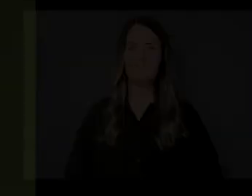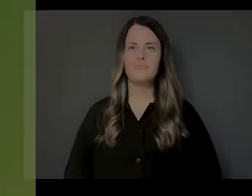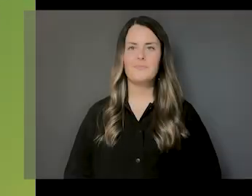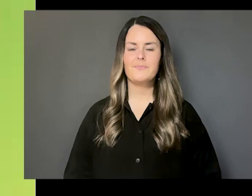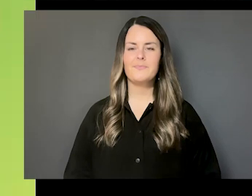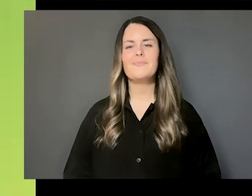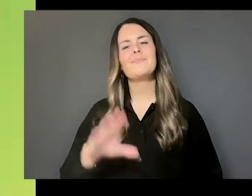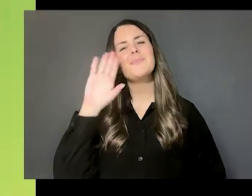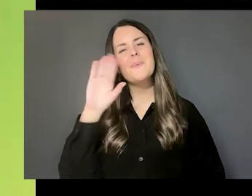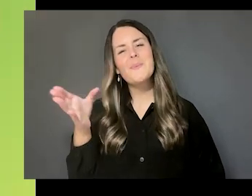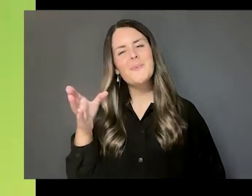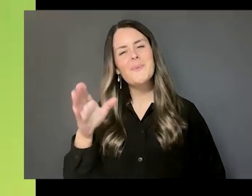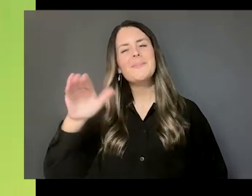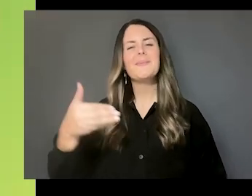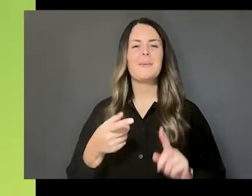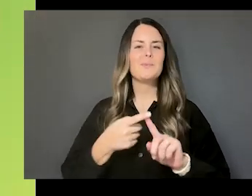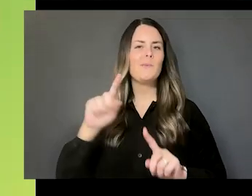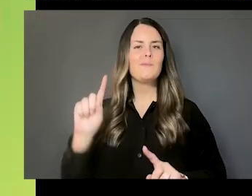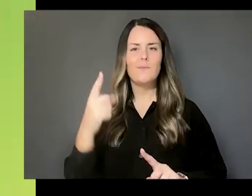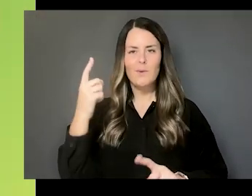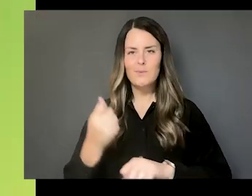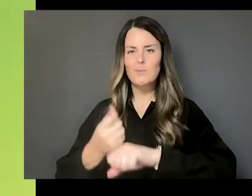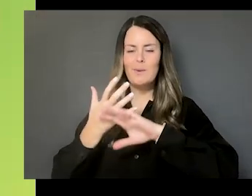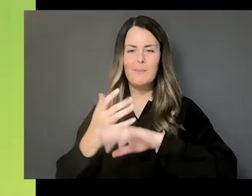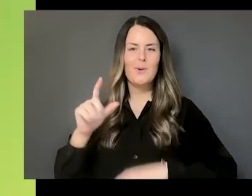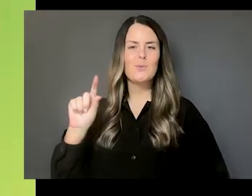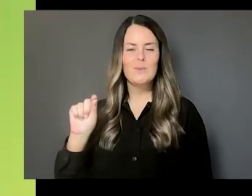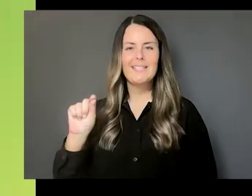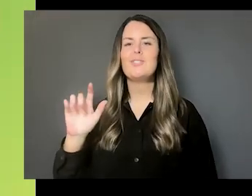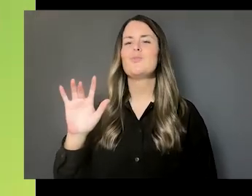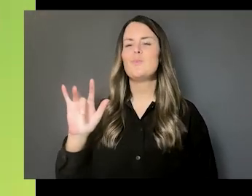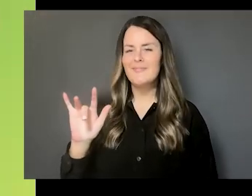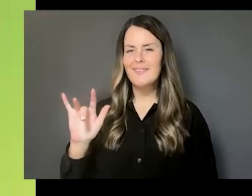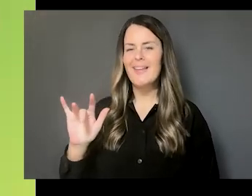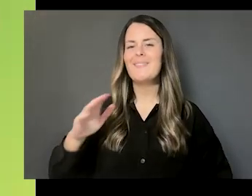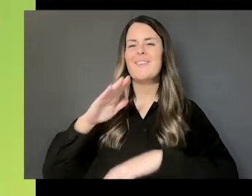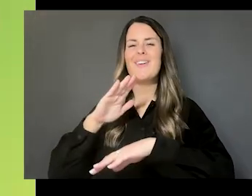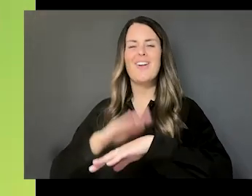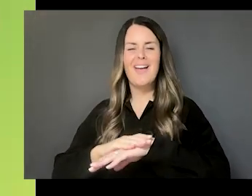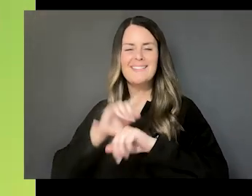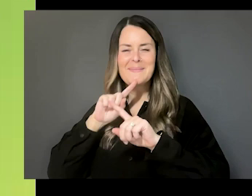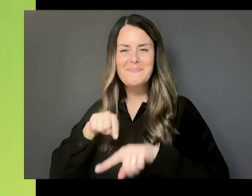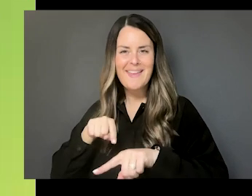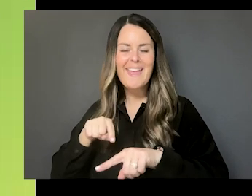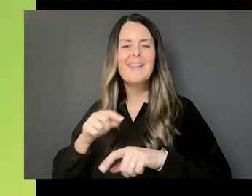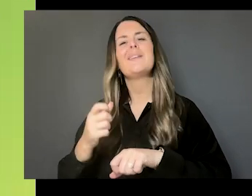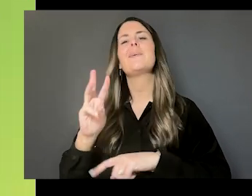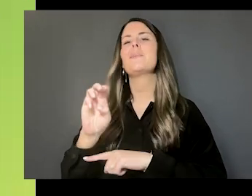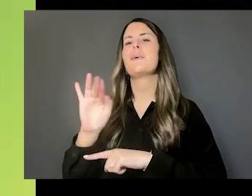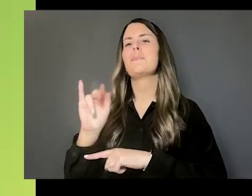Hello, and welcome to the first webinar in our 2025 on-demand webinar series, Bridging Vision and Practice: